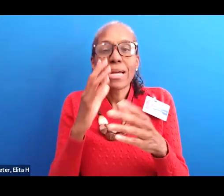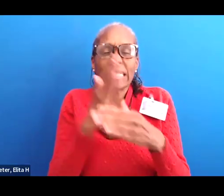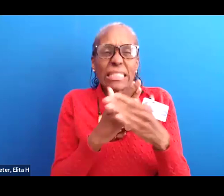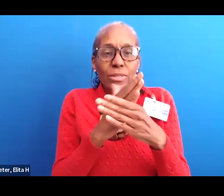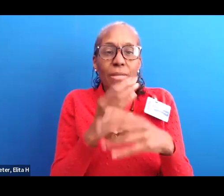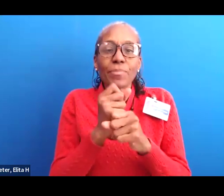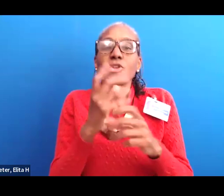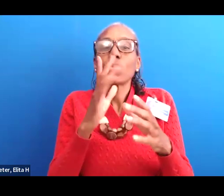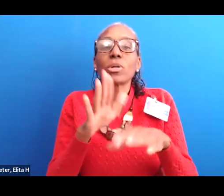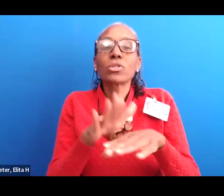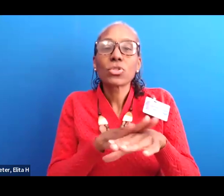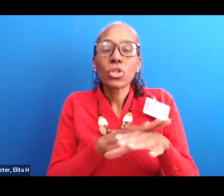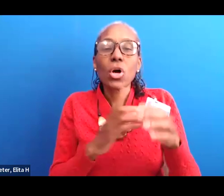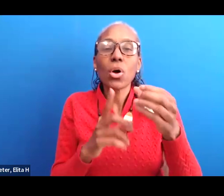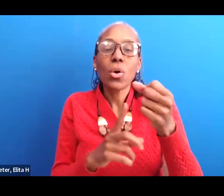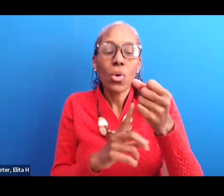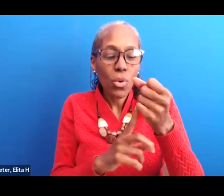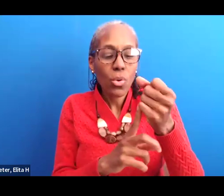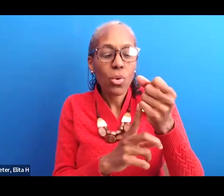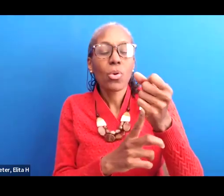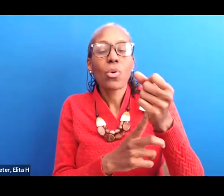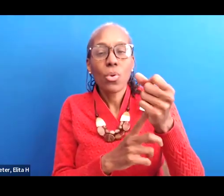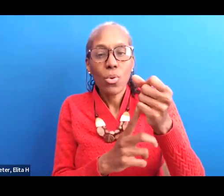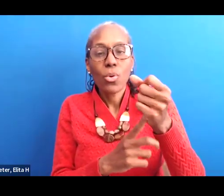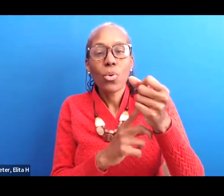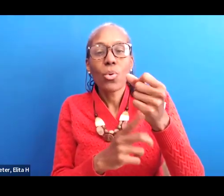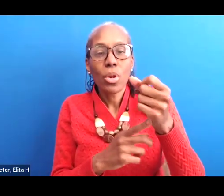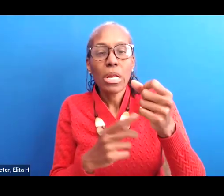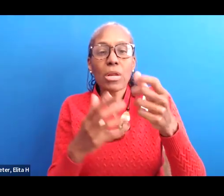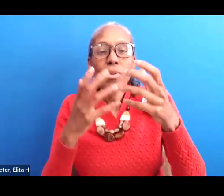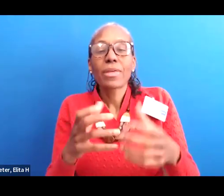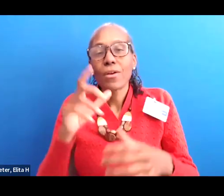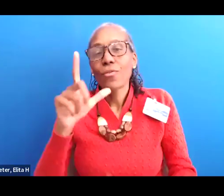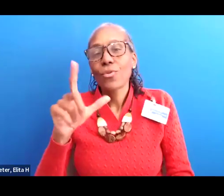You want to do it very slowly, with a heavily lubricated glove